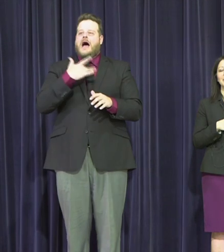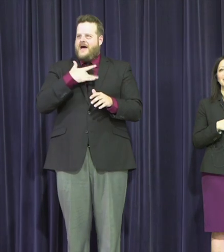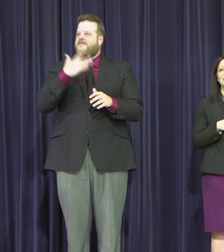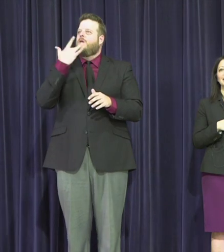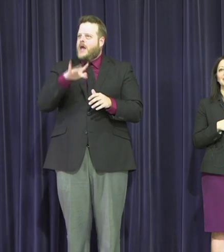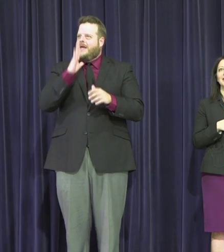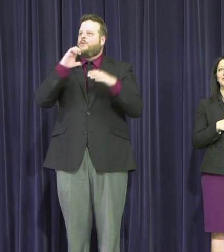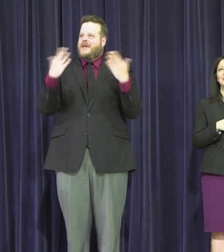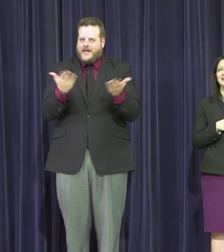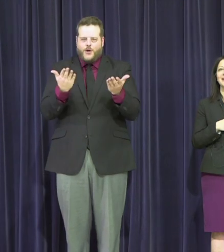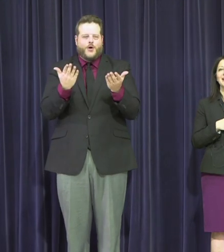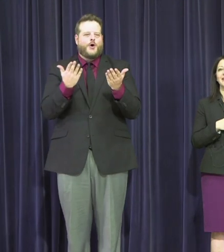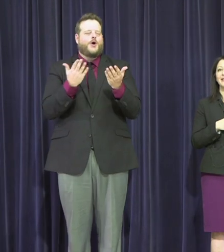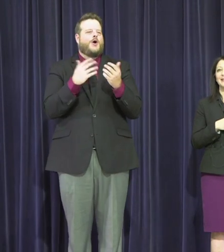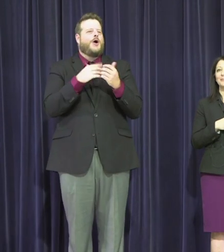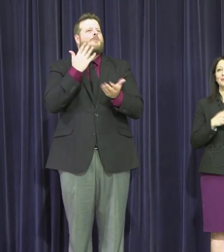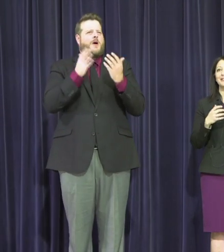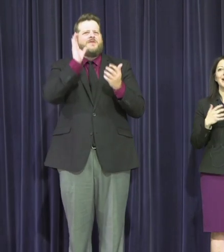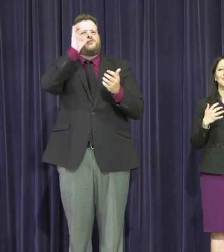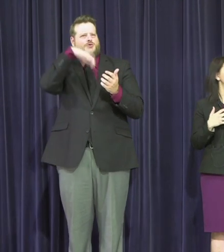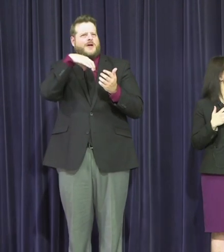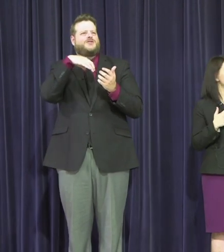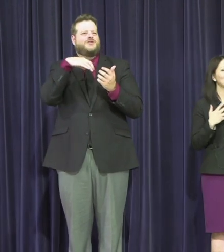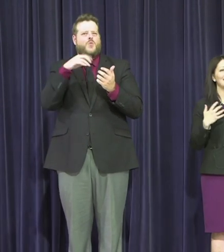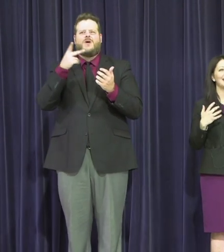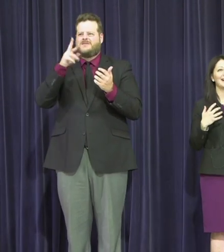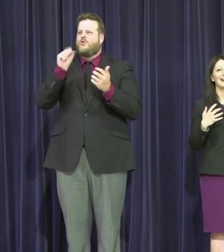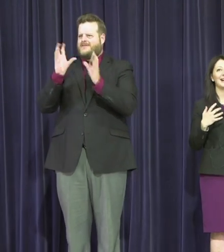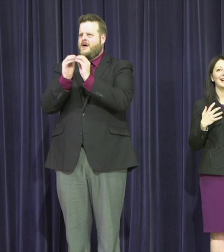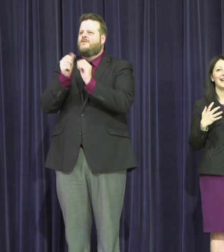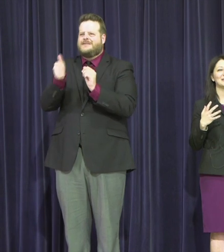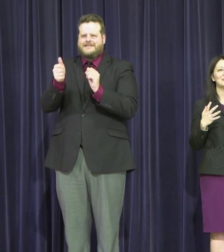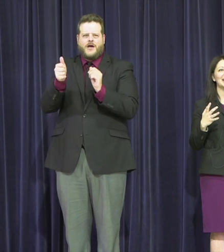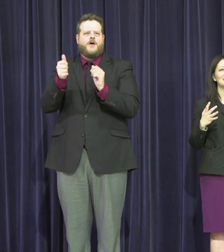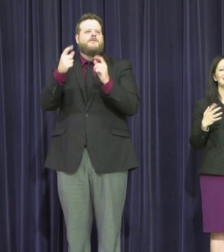I think probably the strangest was the press conference itself that announced me.